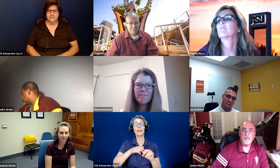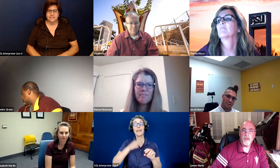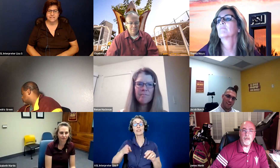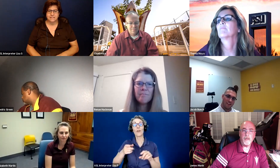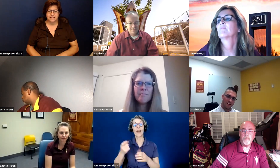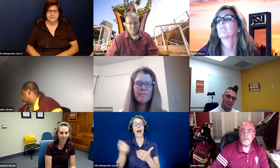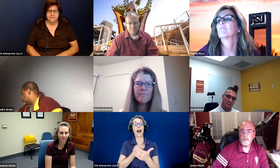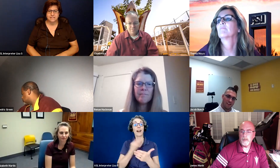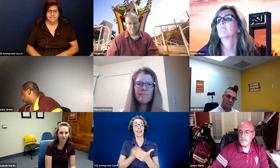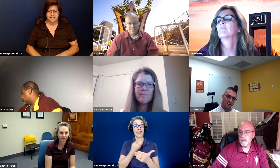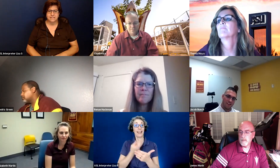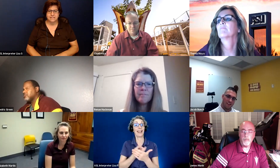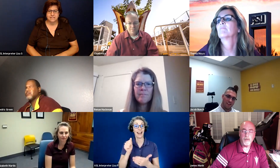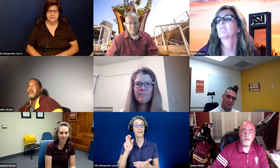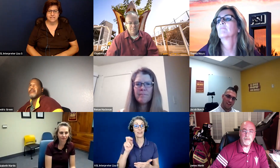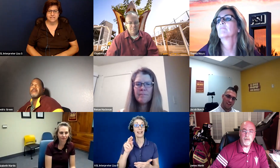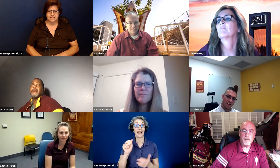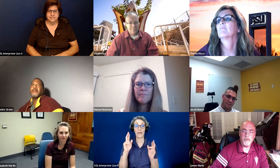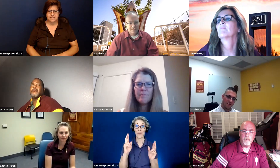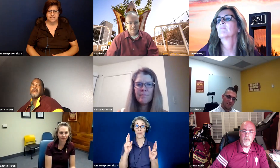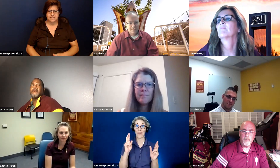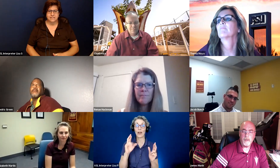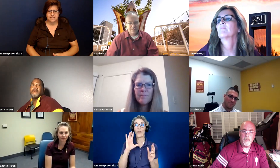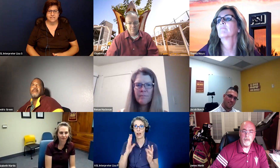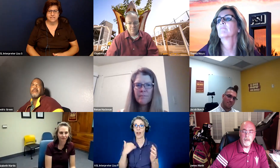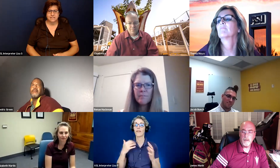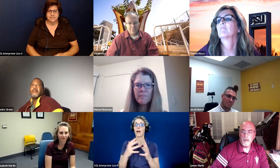So that'll have a lot more accessibility than what the Tempe